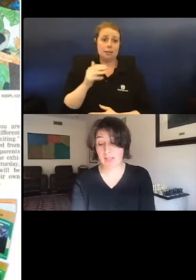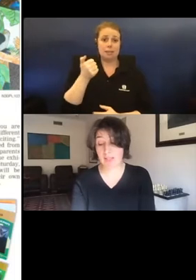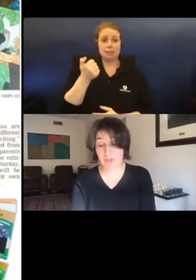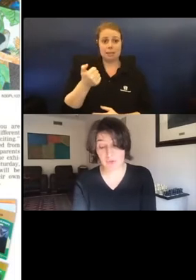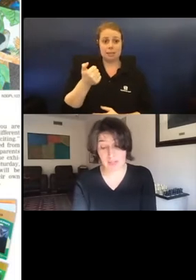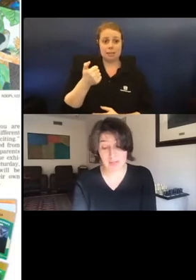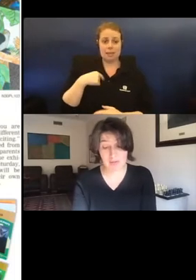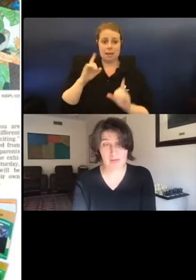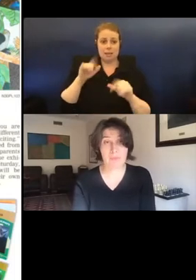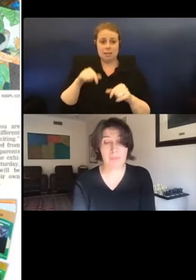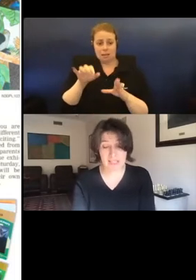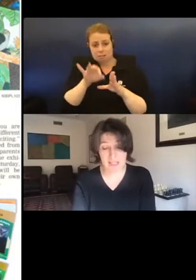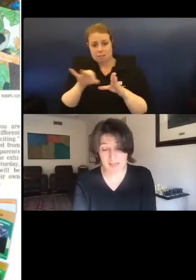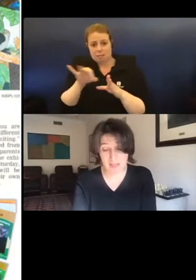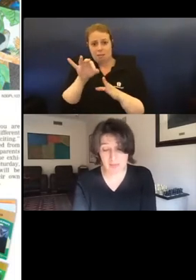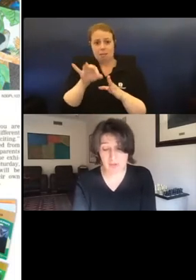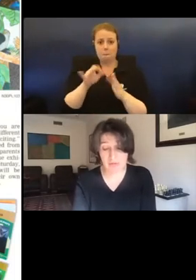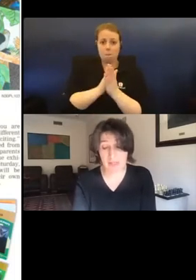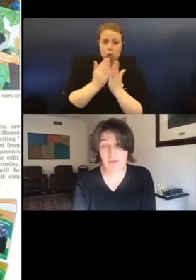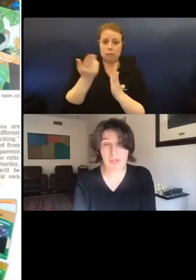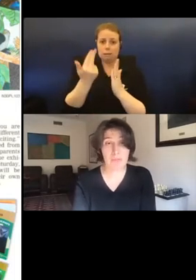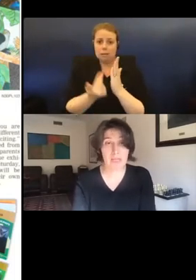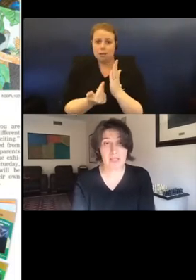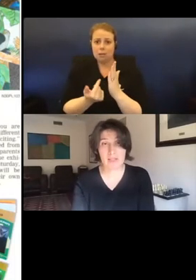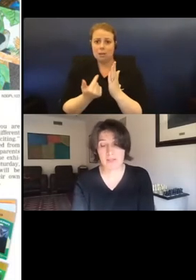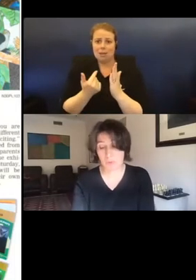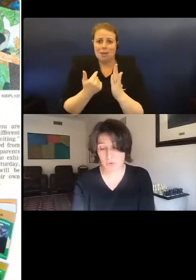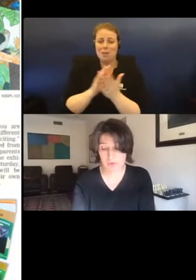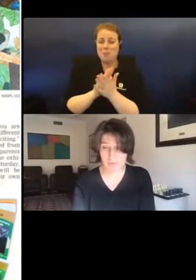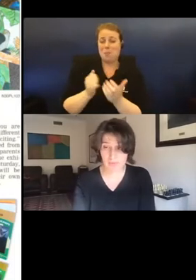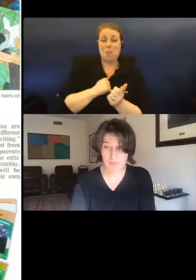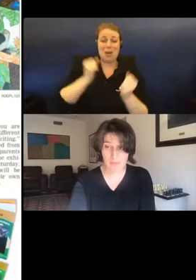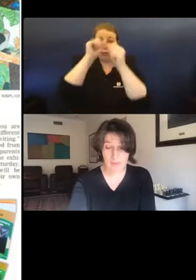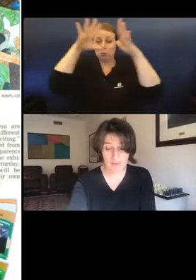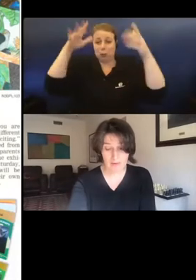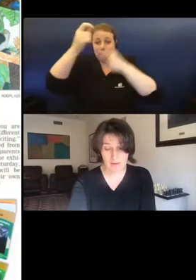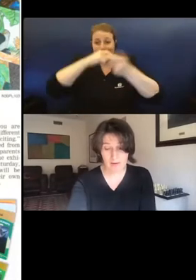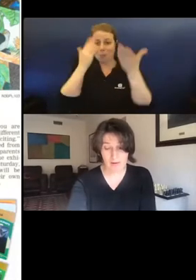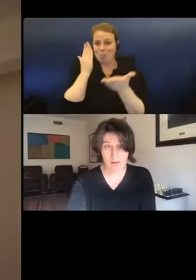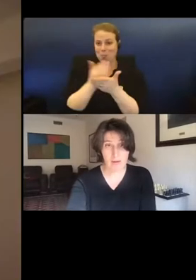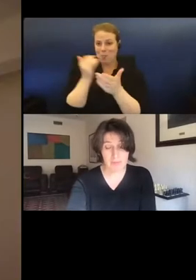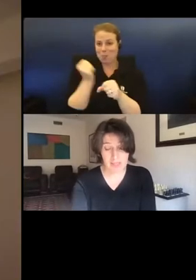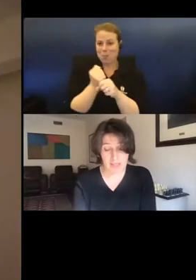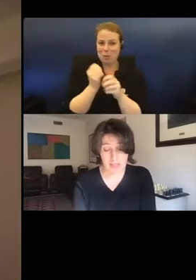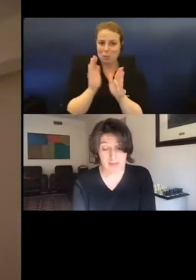illustrator and for many years i was living my dream making these books but by night